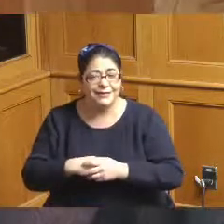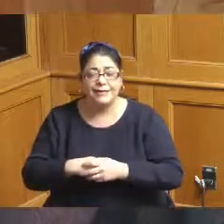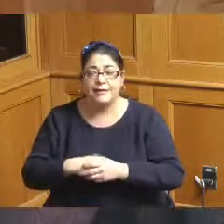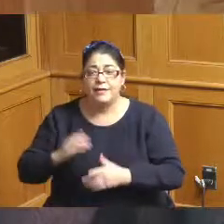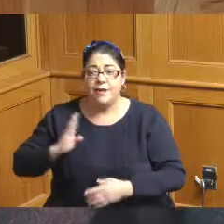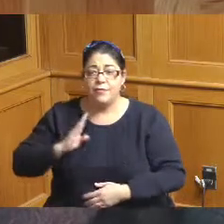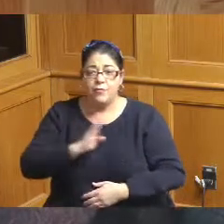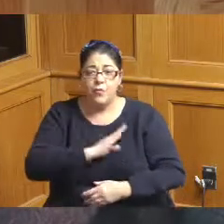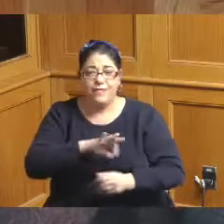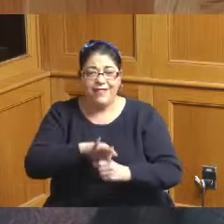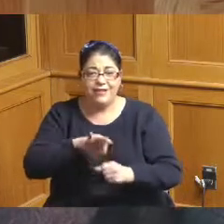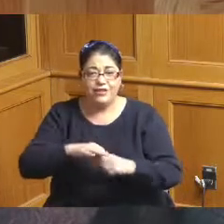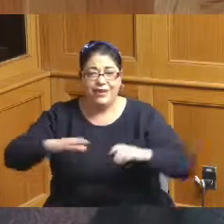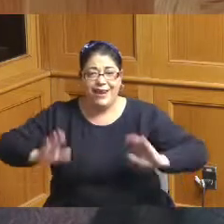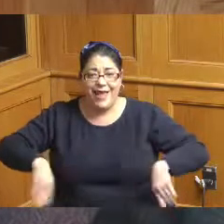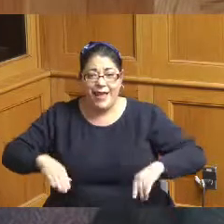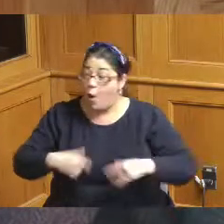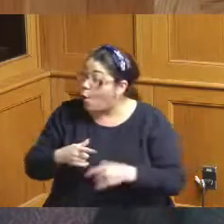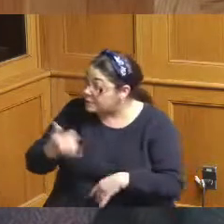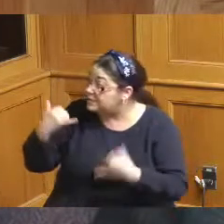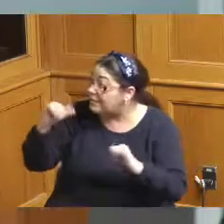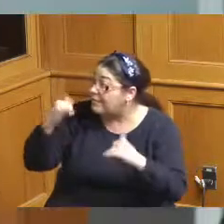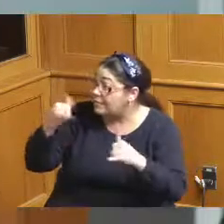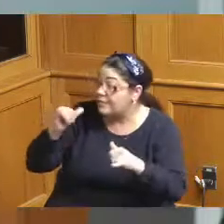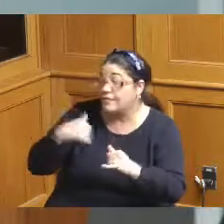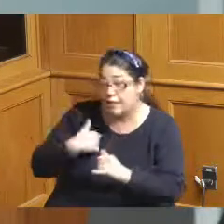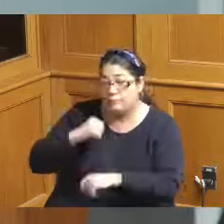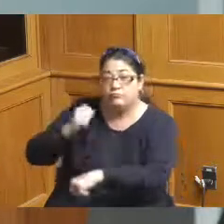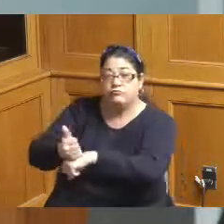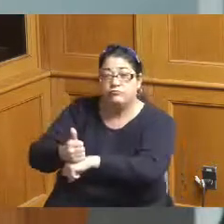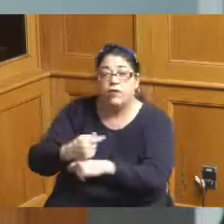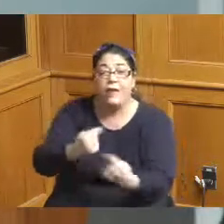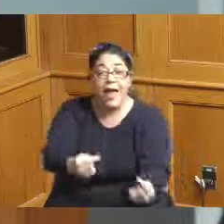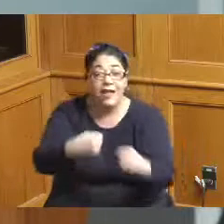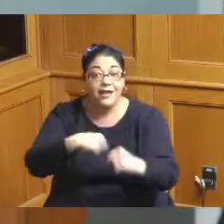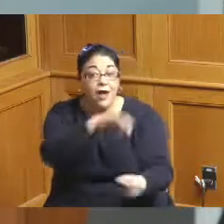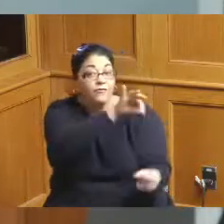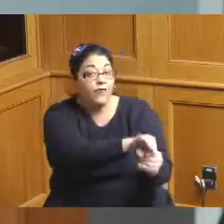at the moment you can actually come out and vote at the same time as you get your vaccine we're